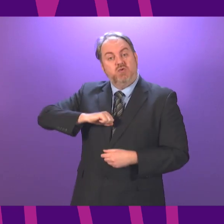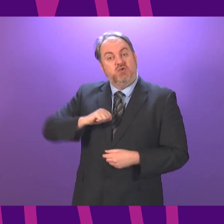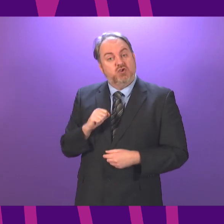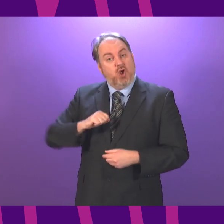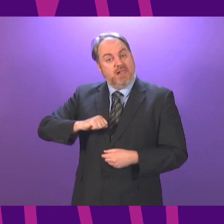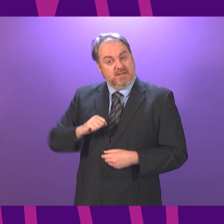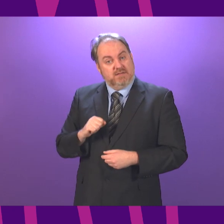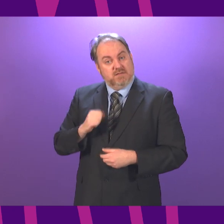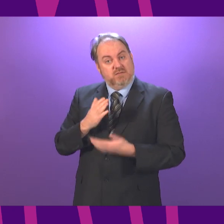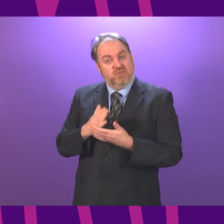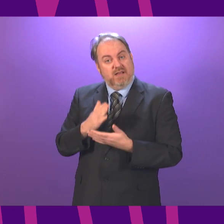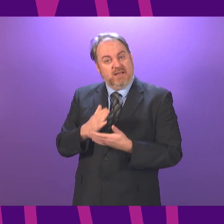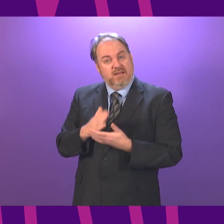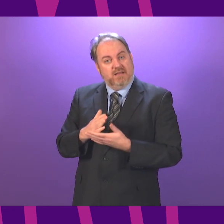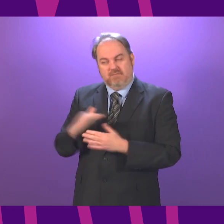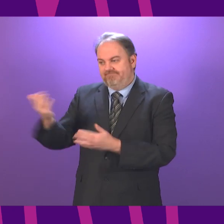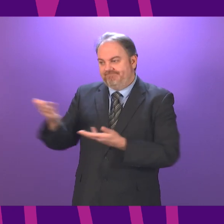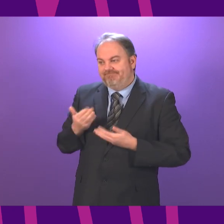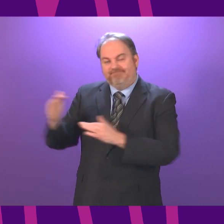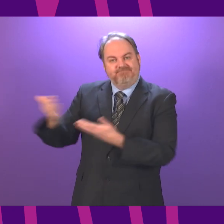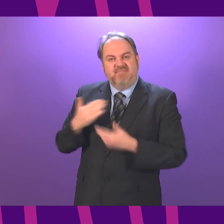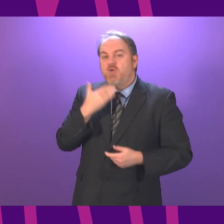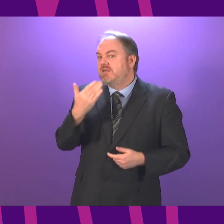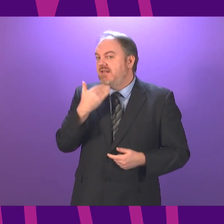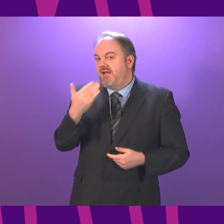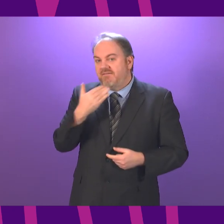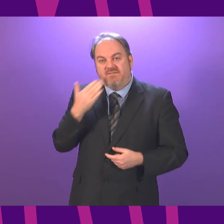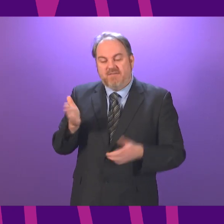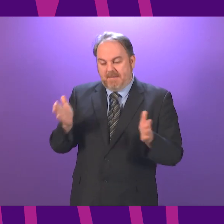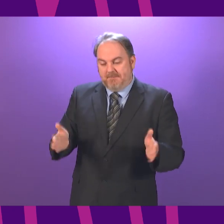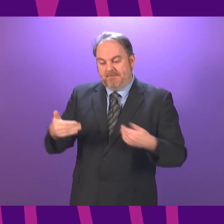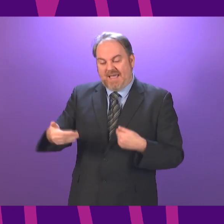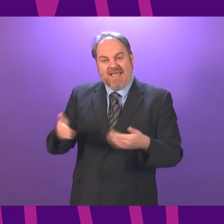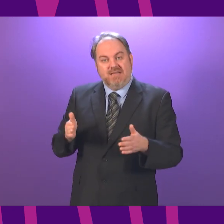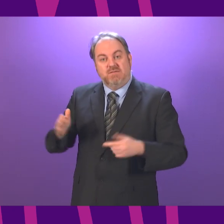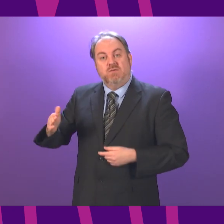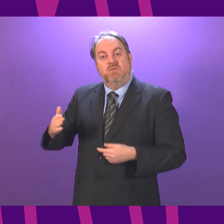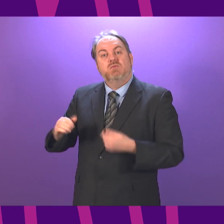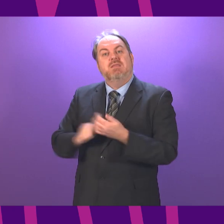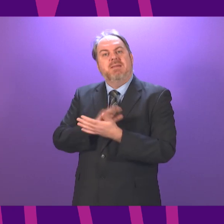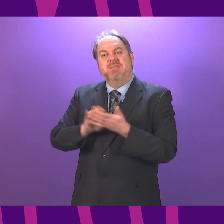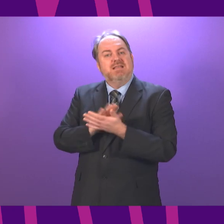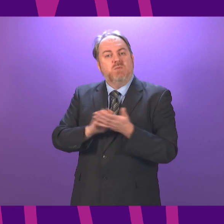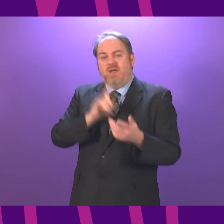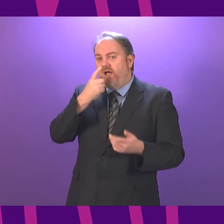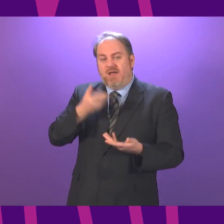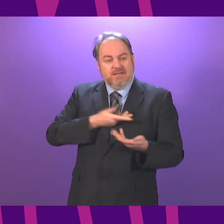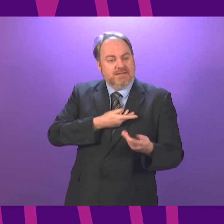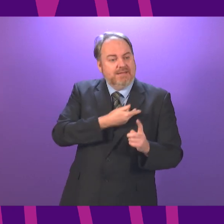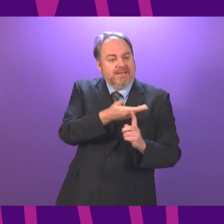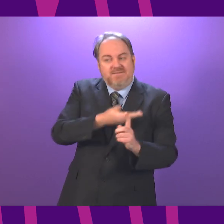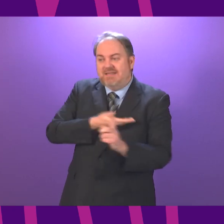recently delivered enough packs for all GPs to have one—we should of course remember that some